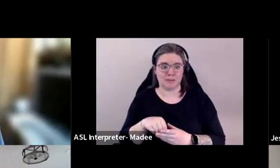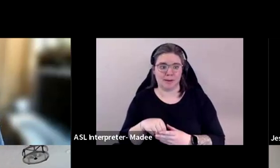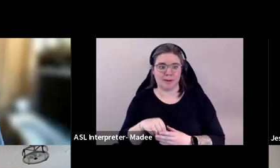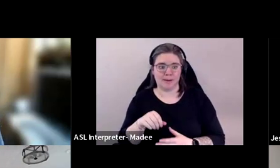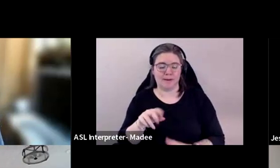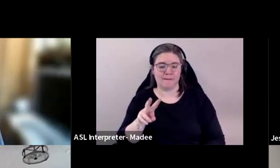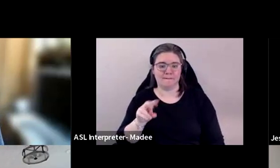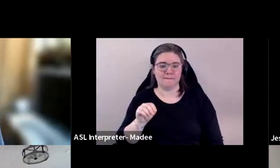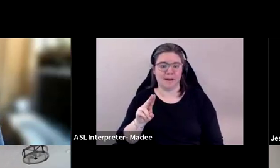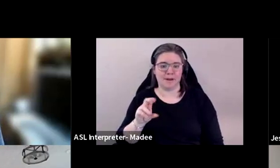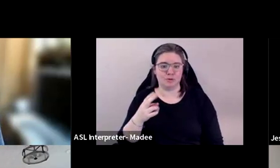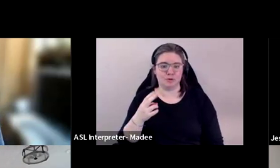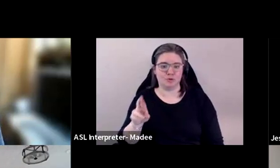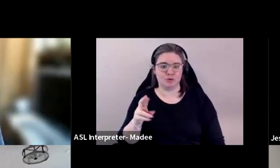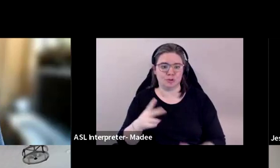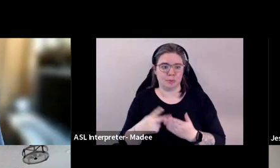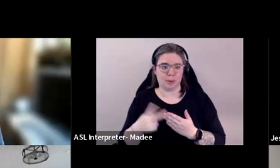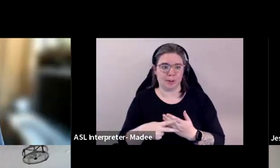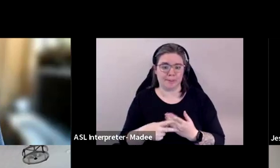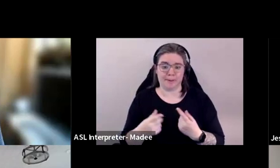Meri Helbig: So in Illinois, in January we had.